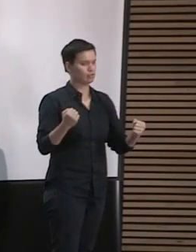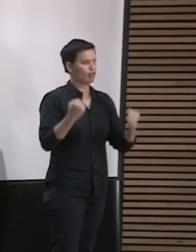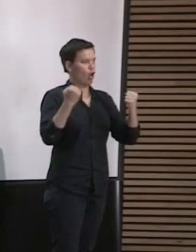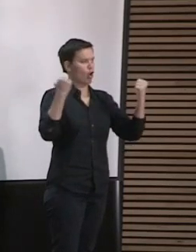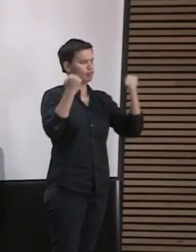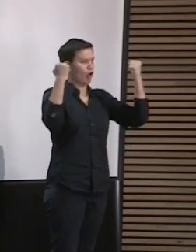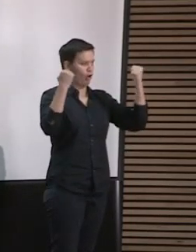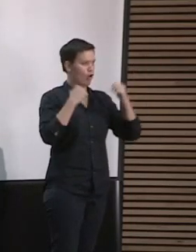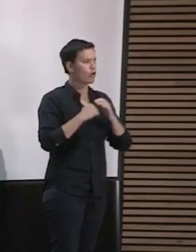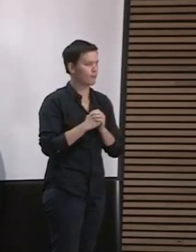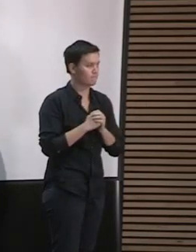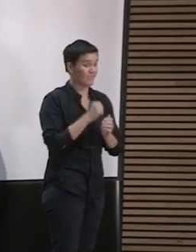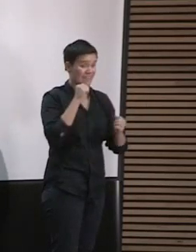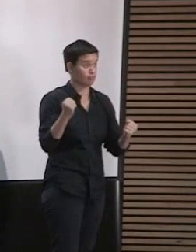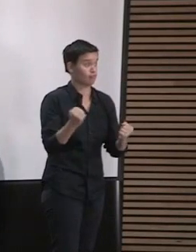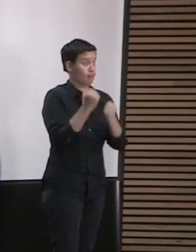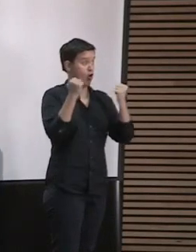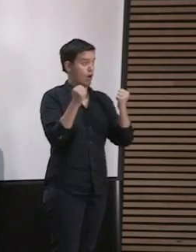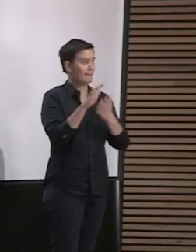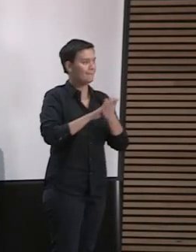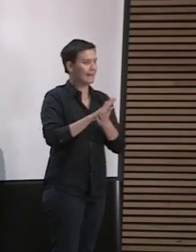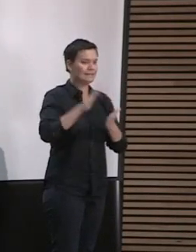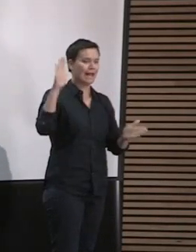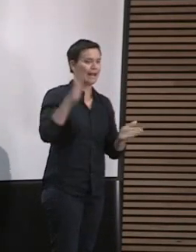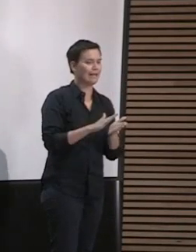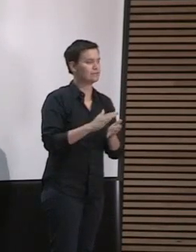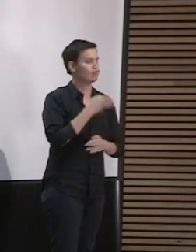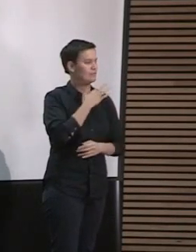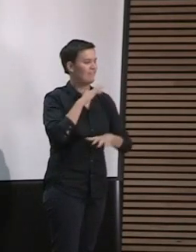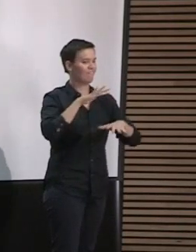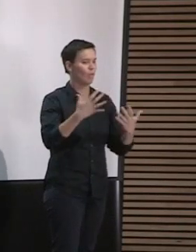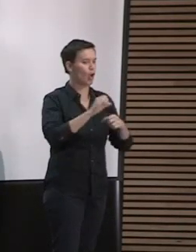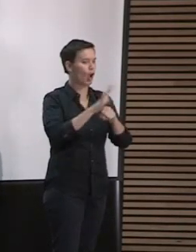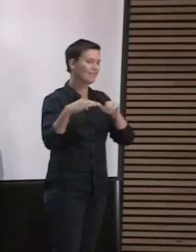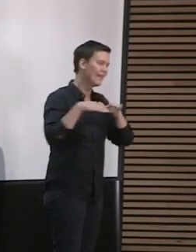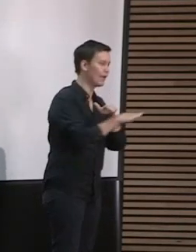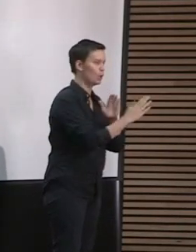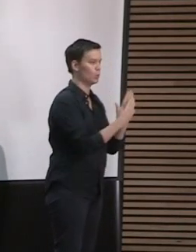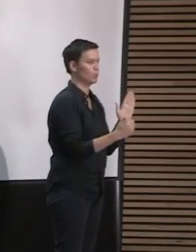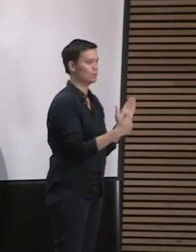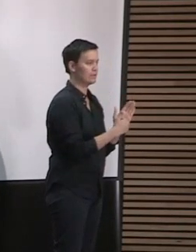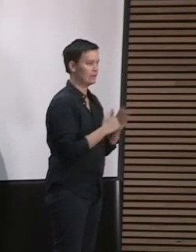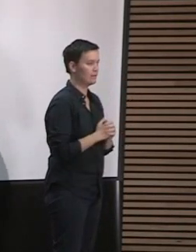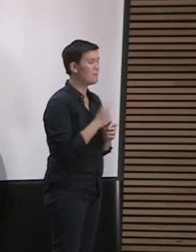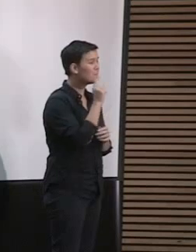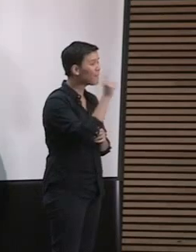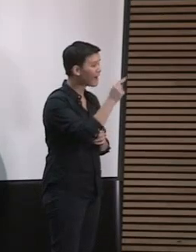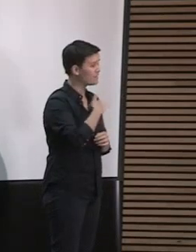modifications and strengthening of our border arrangements we can limit the risk of future spread. We must